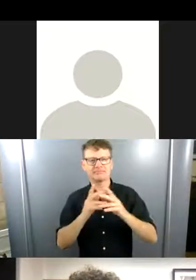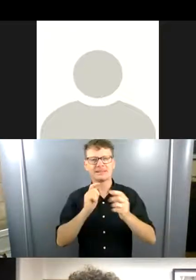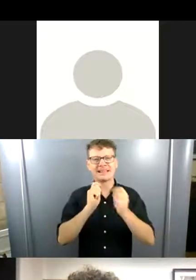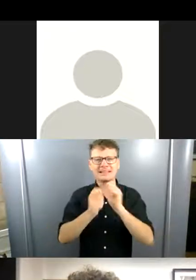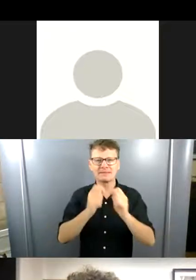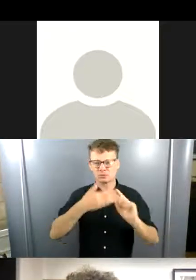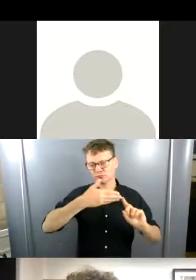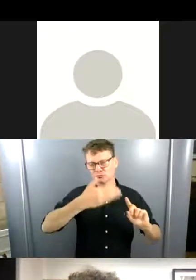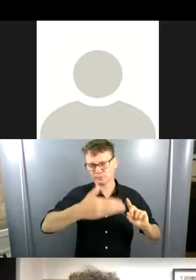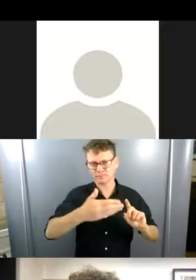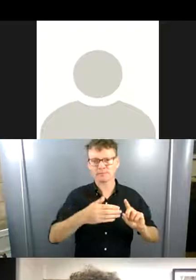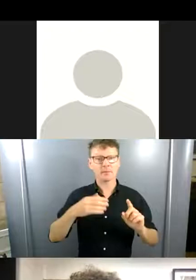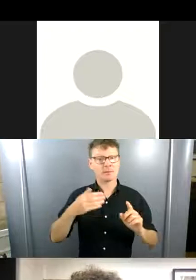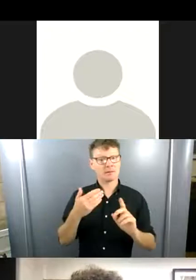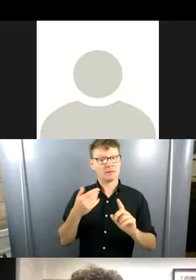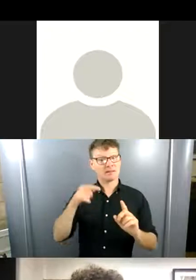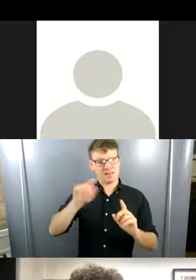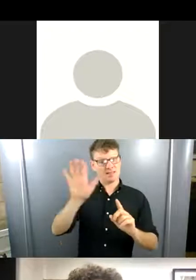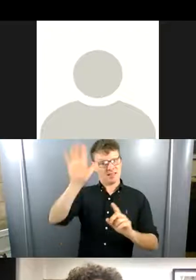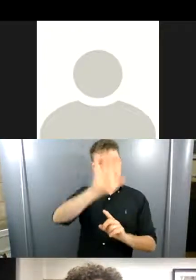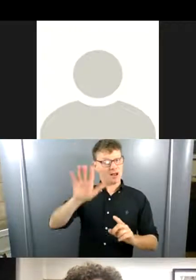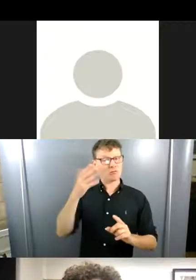a cyclone that had recently passed through and their experiences then